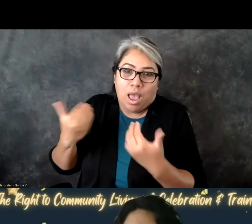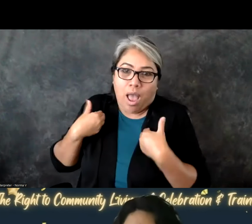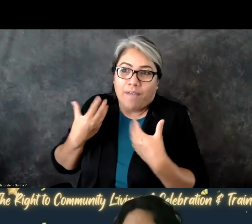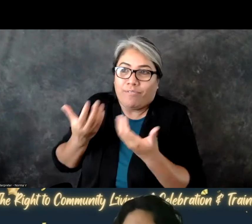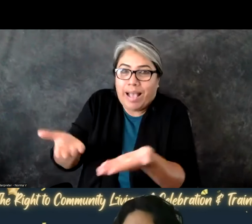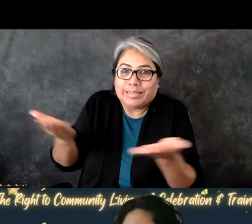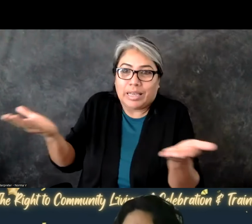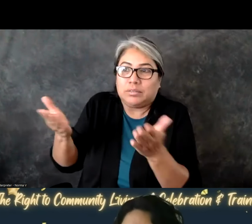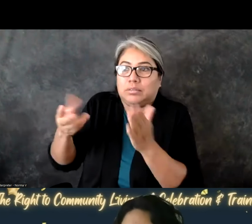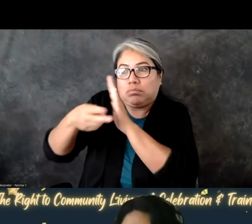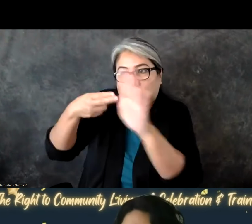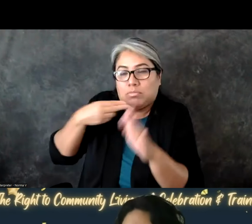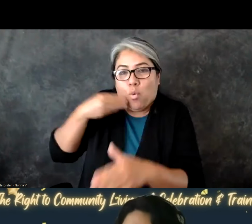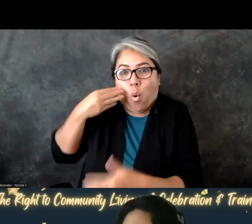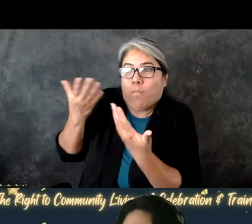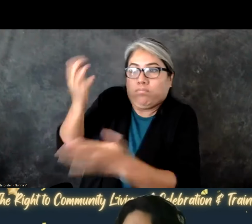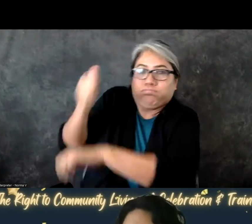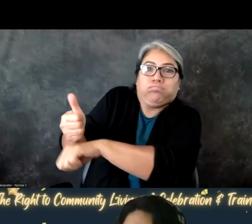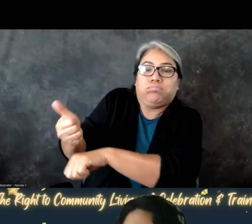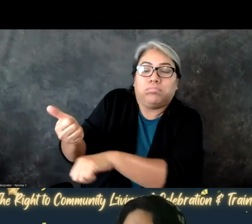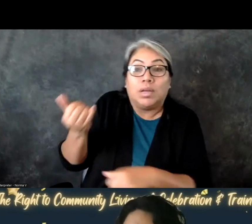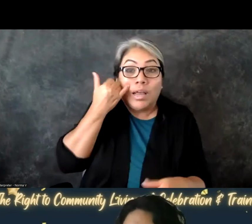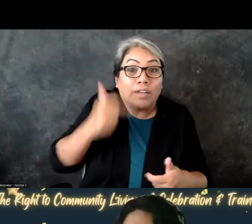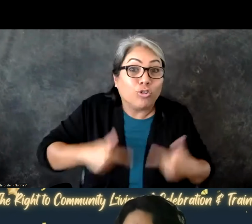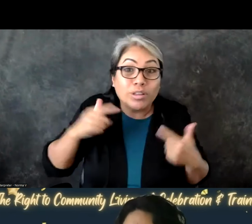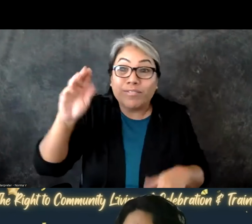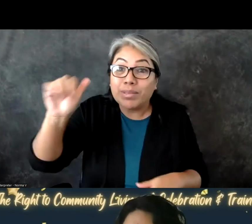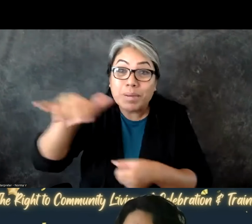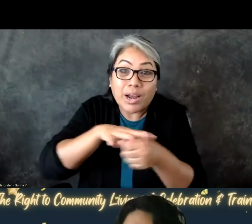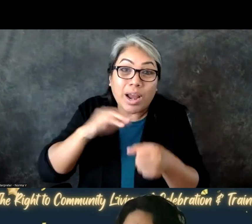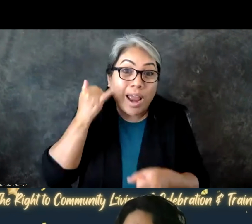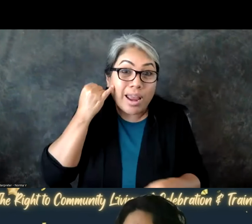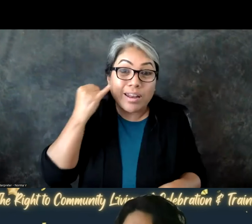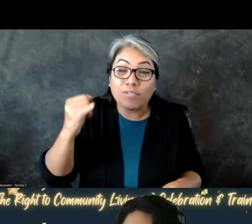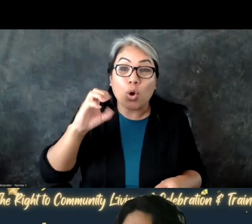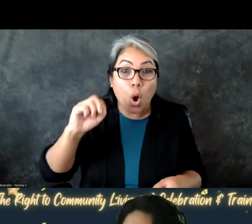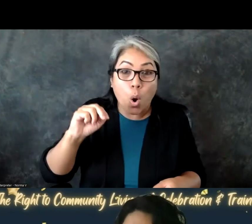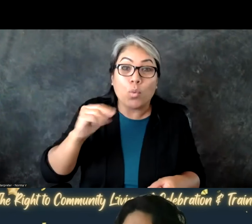system. Because it is white people who are much more likely to have their assets in the form of a house. So you